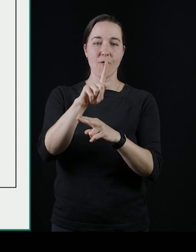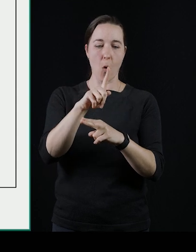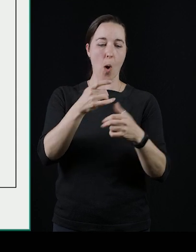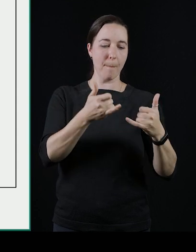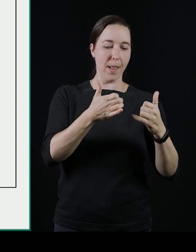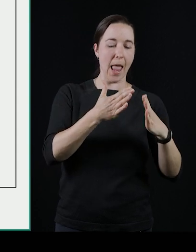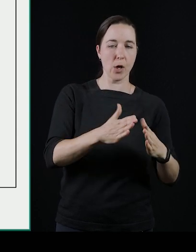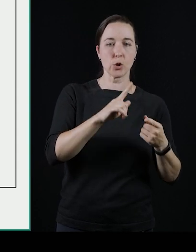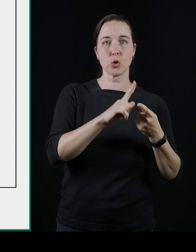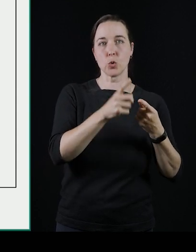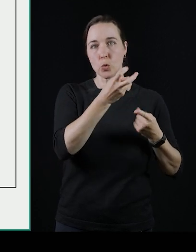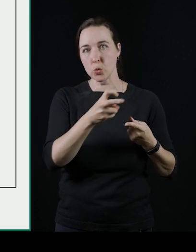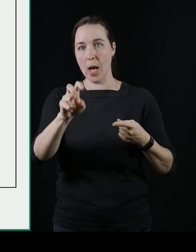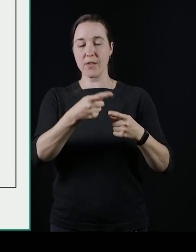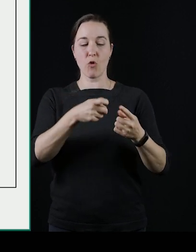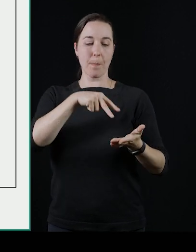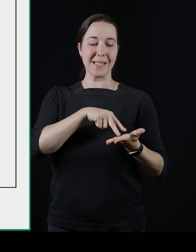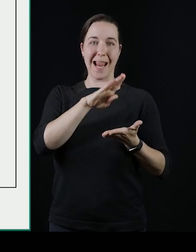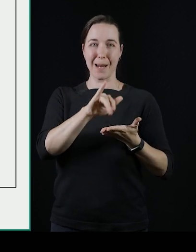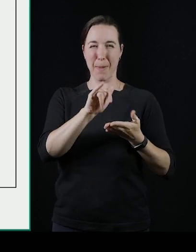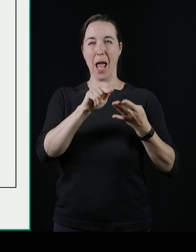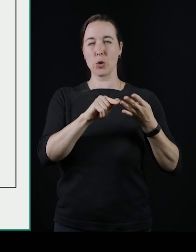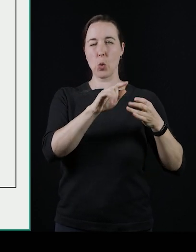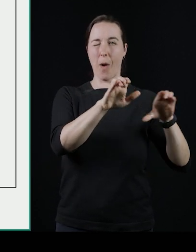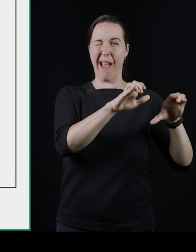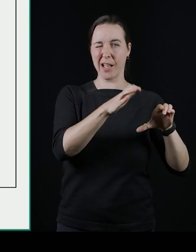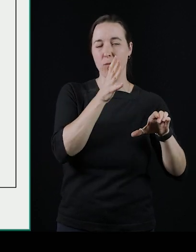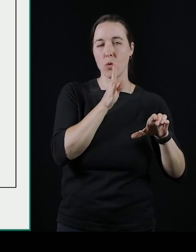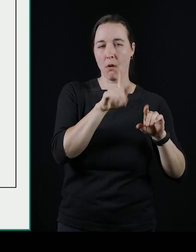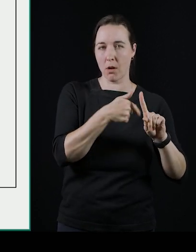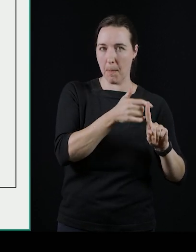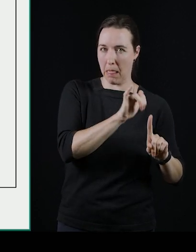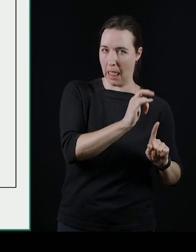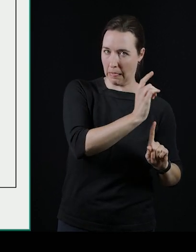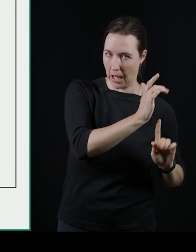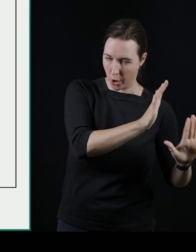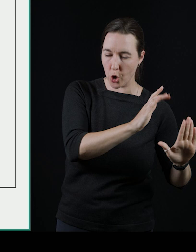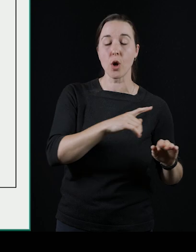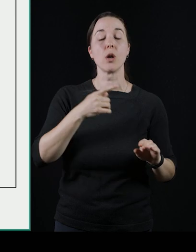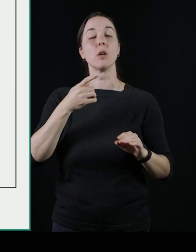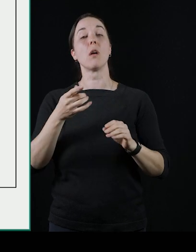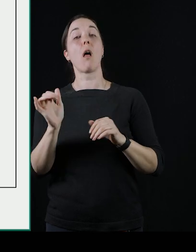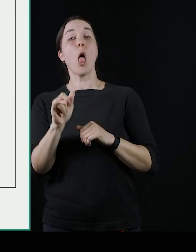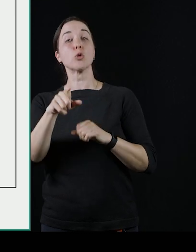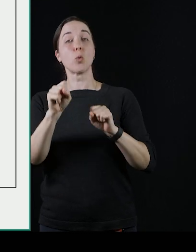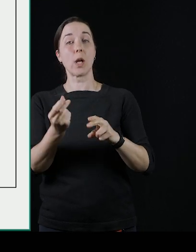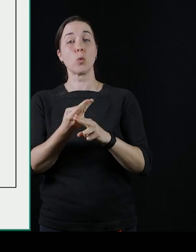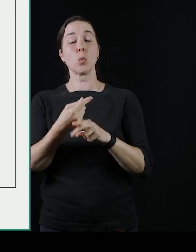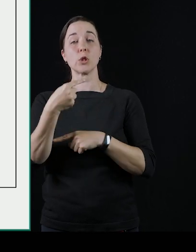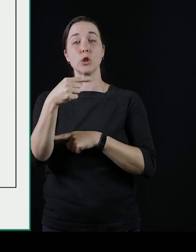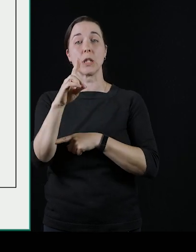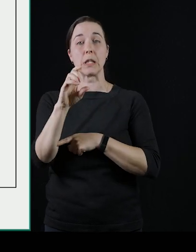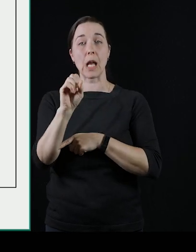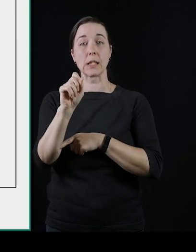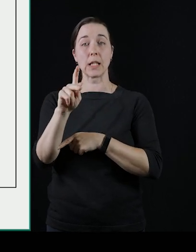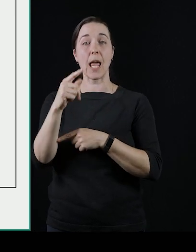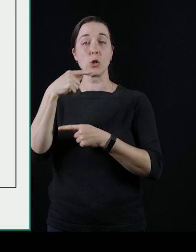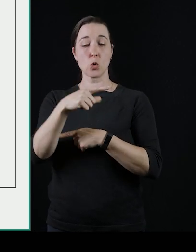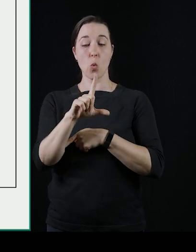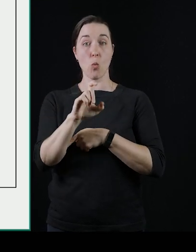your game server from a standing by to active state. We'll talk about it later. Furthermore, you can use the SDK to log from your game server